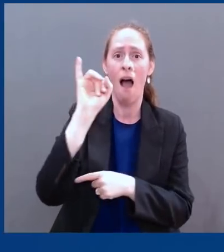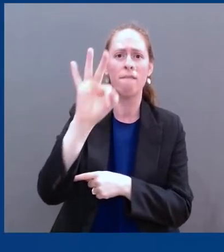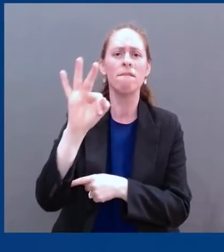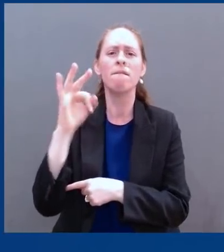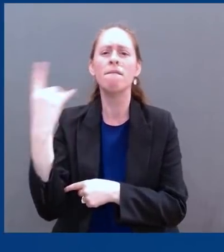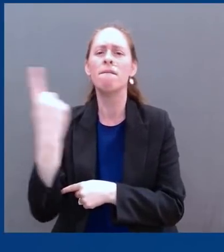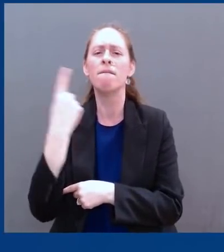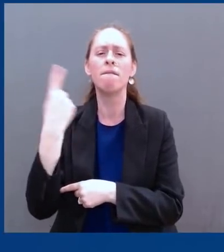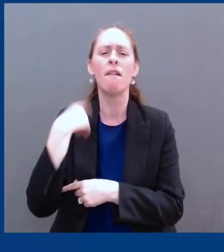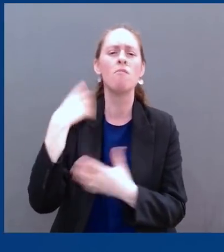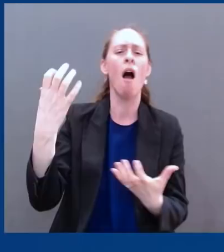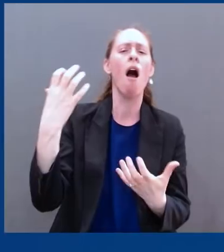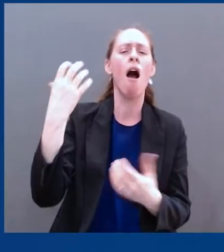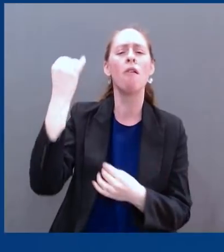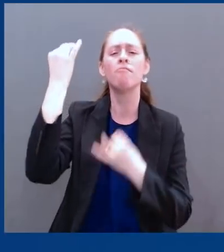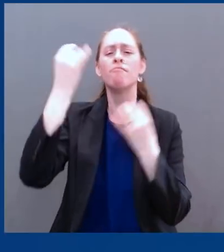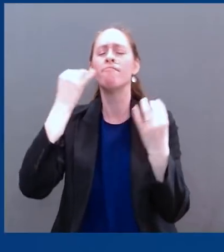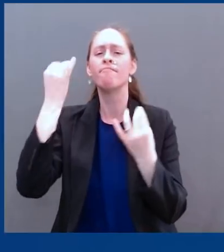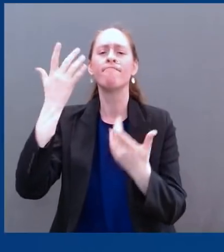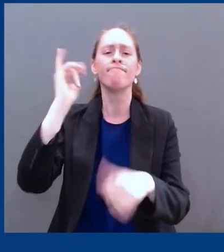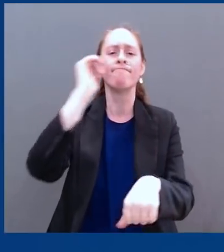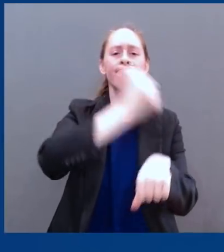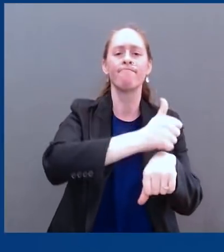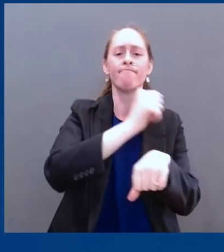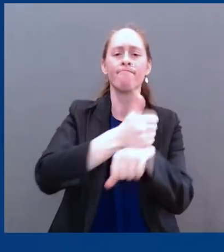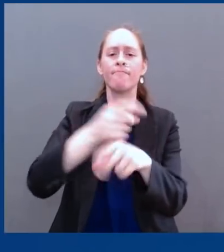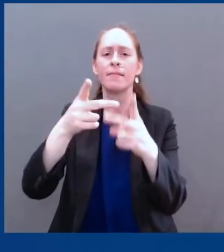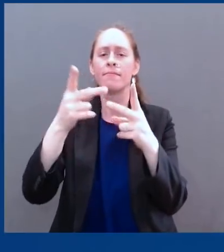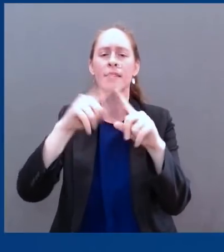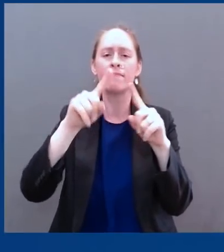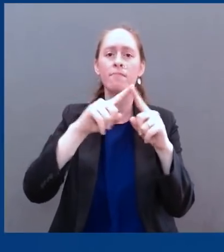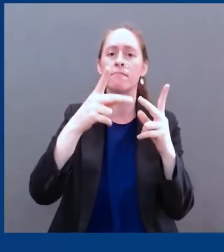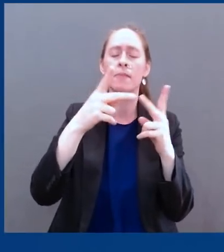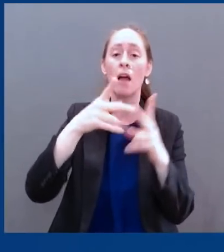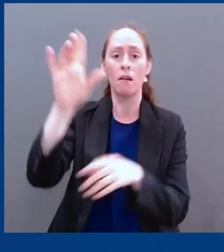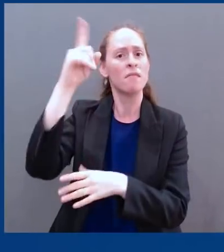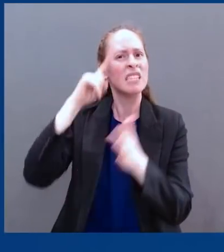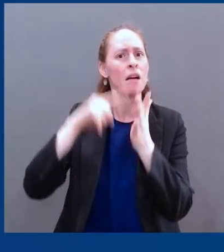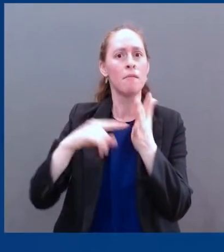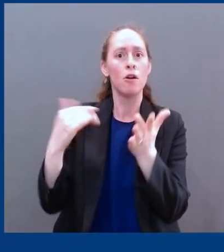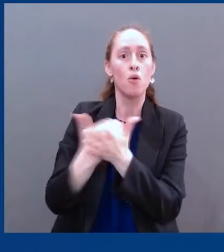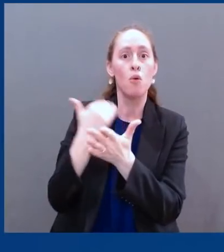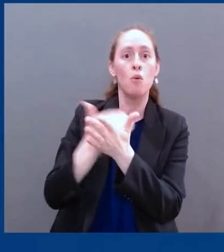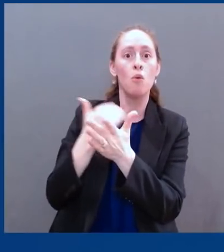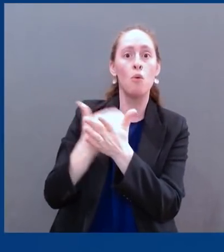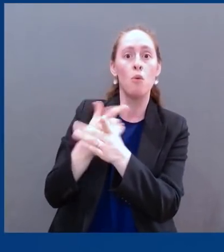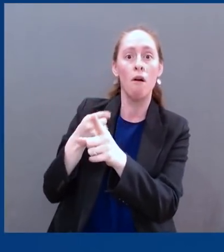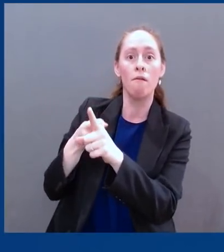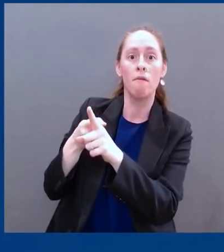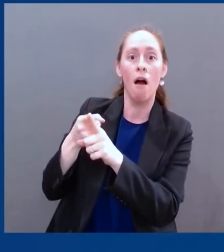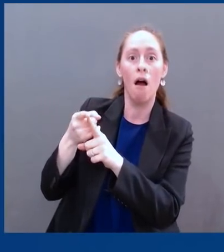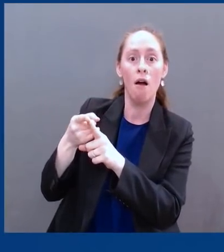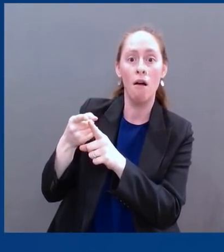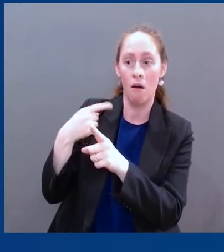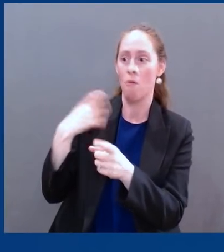a variant-specific vaccine -- we won't be able to secure doses for the American people and we won't be able to ensure America